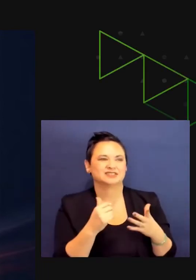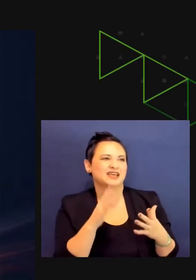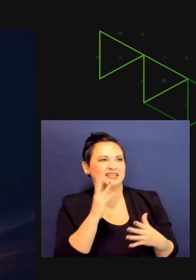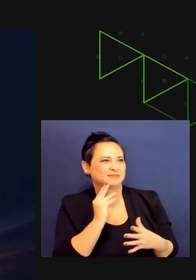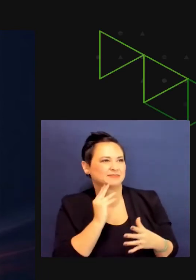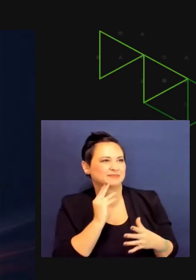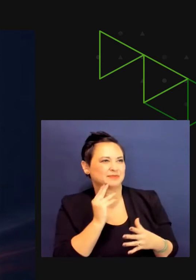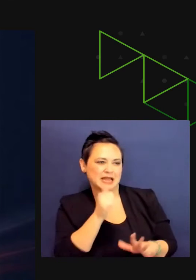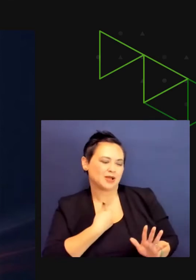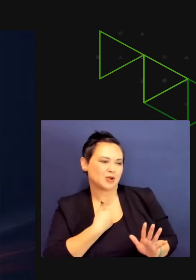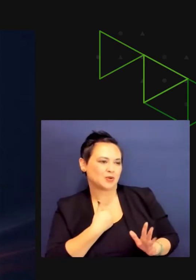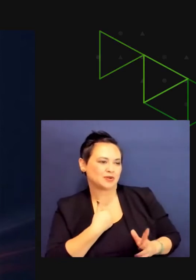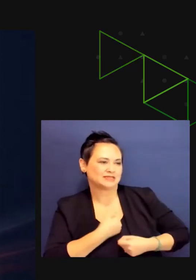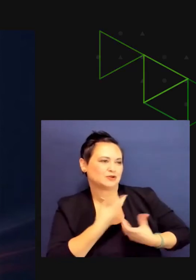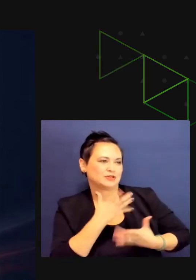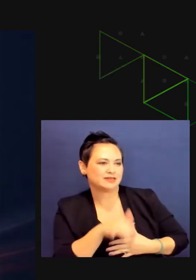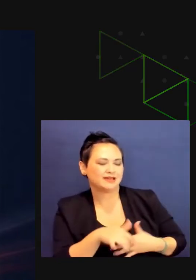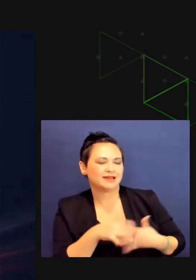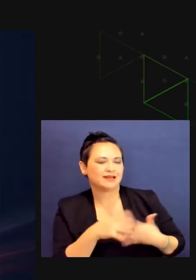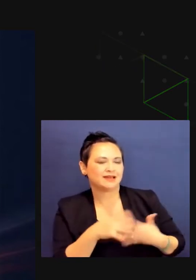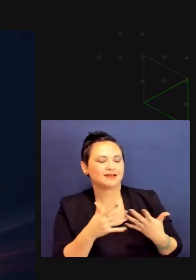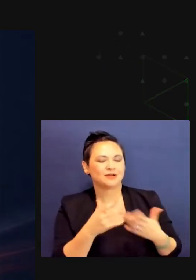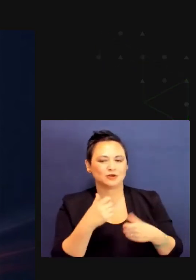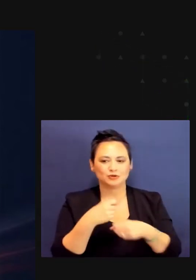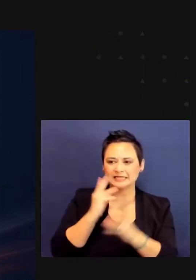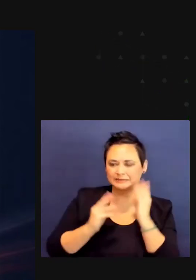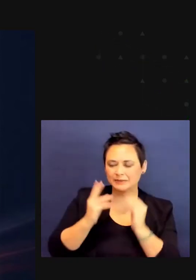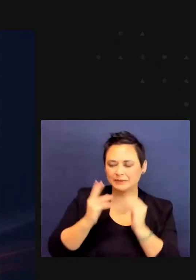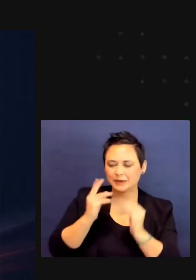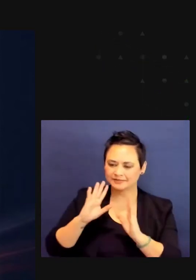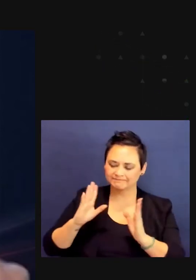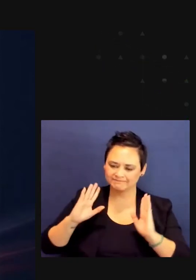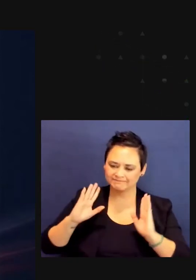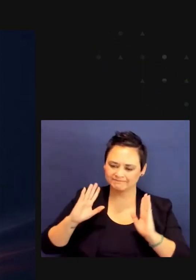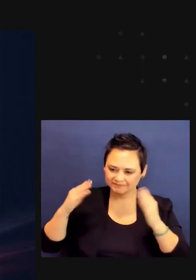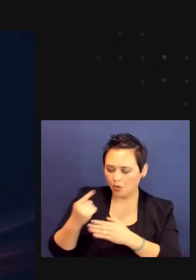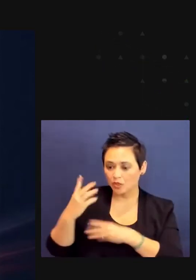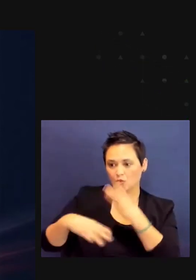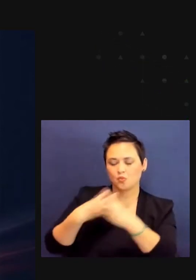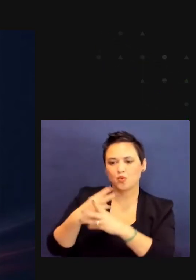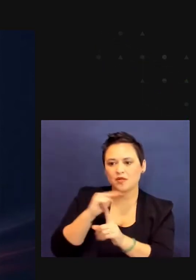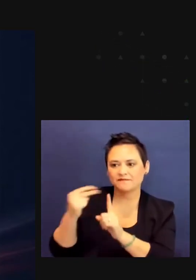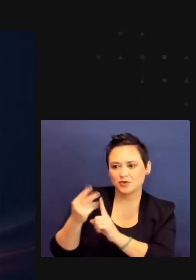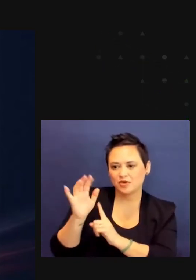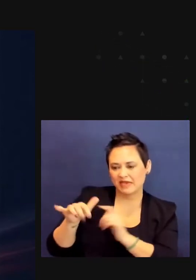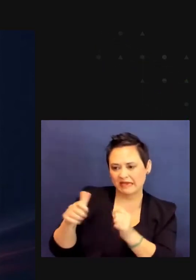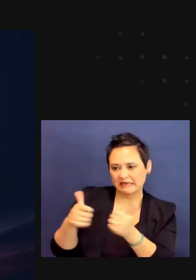by the worldview of the game's creators. You know, game studios, you know,